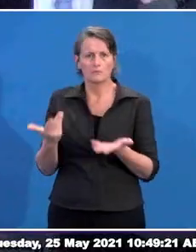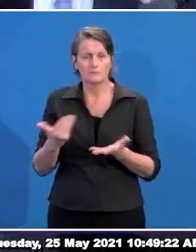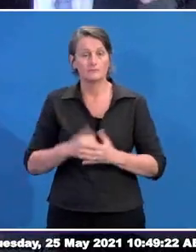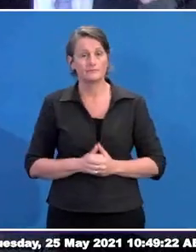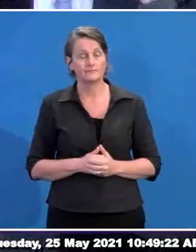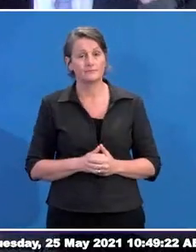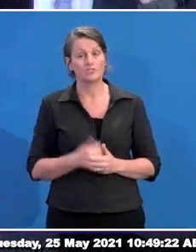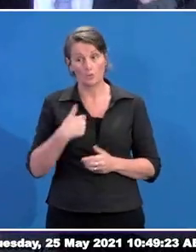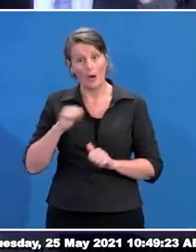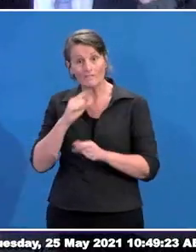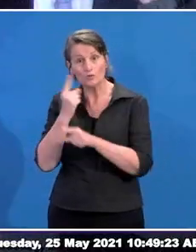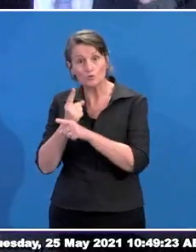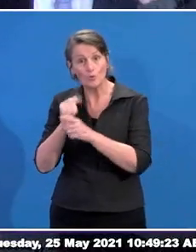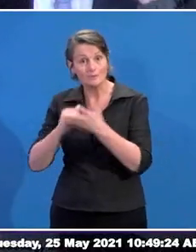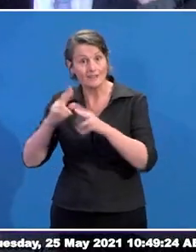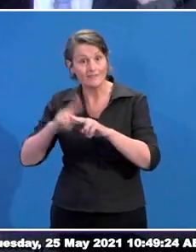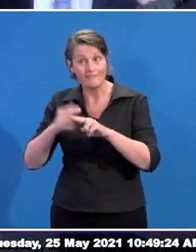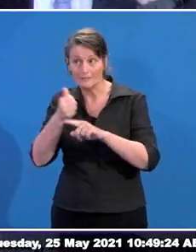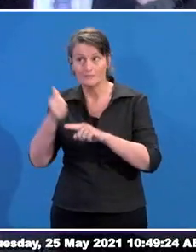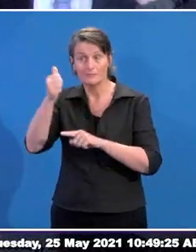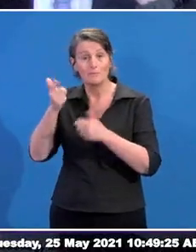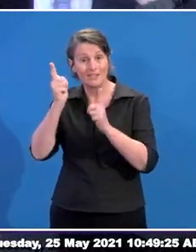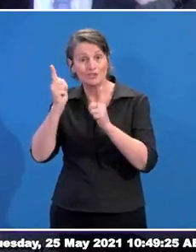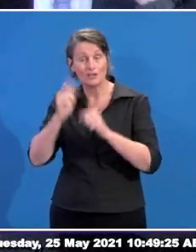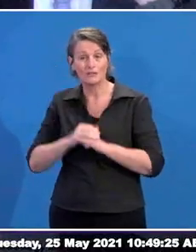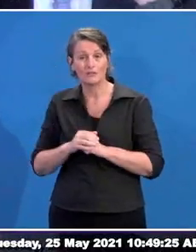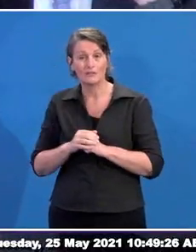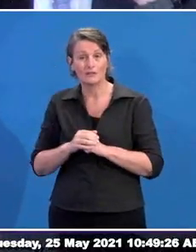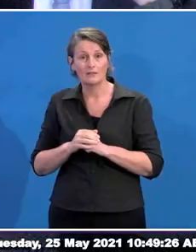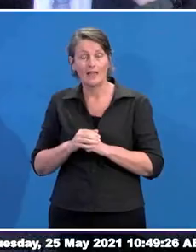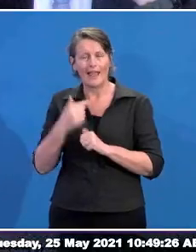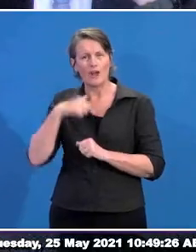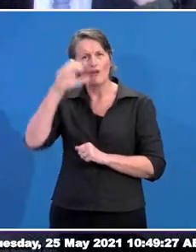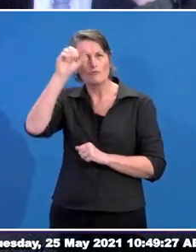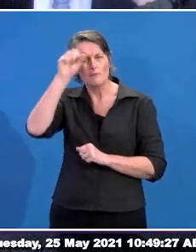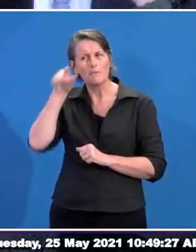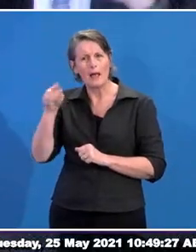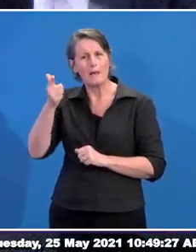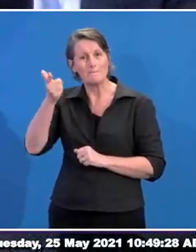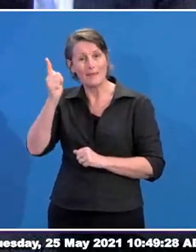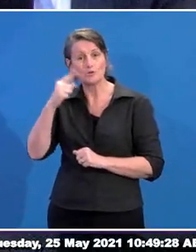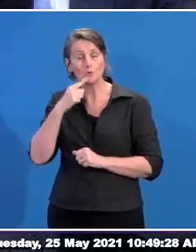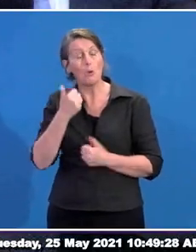So, and I recall there was some support from regional manager 2 in relation to that one.